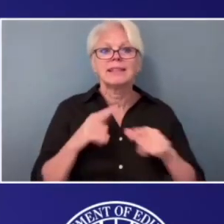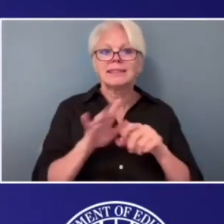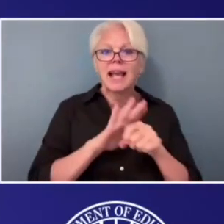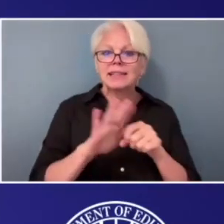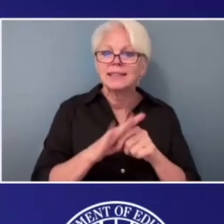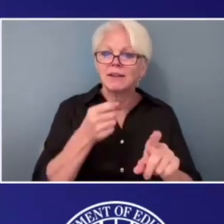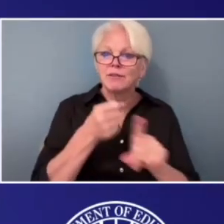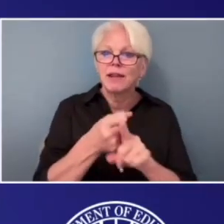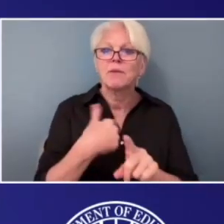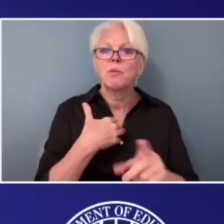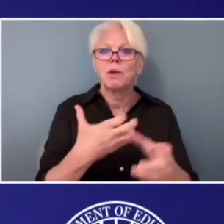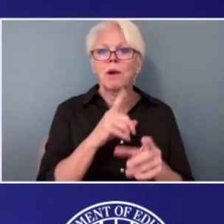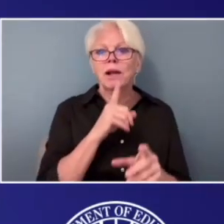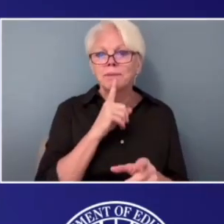want to make sure, doubly sure,